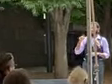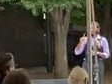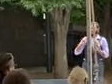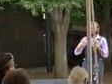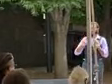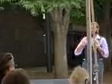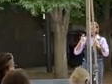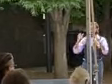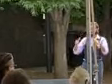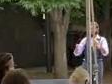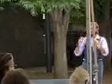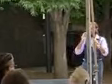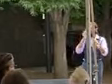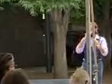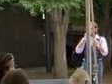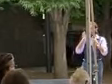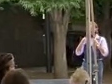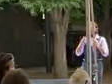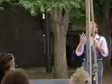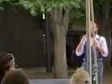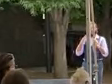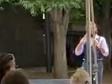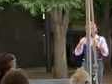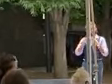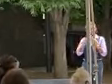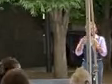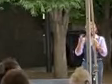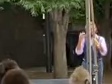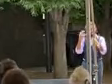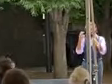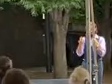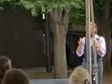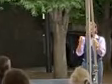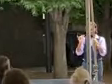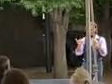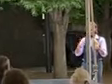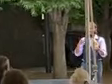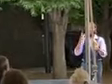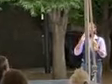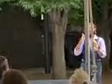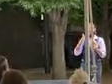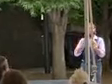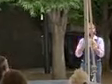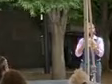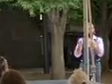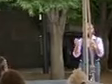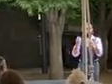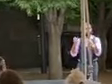We ask all guests to stay seated, and you will be invited row-by-row to place your flowers.